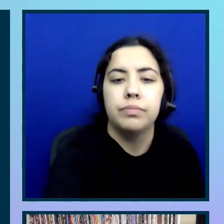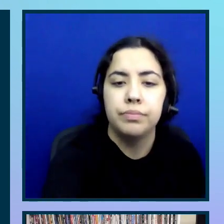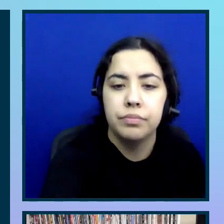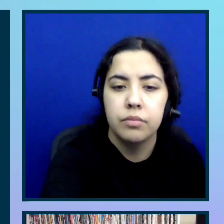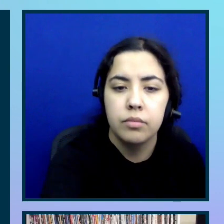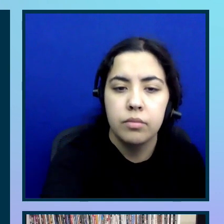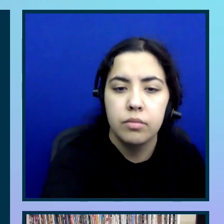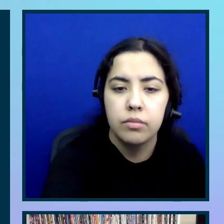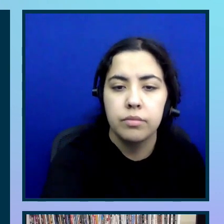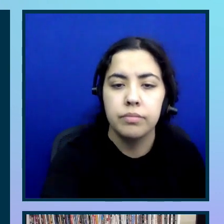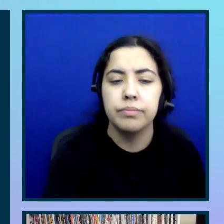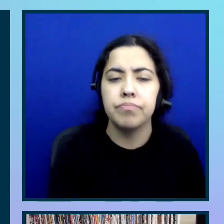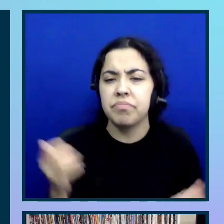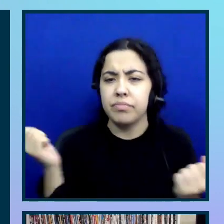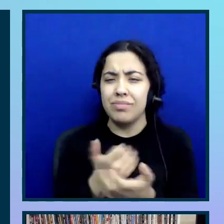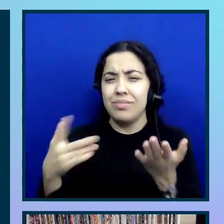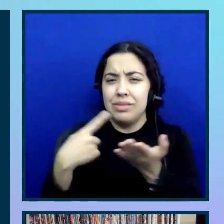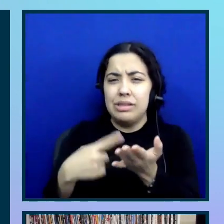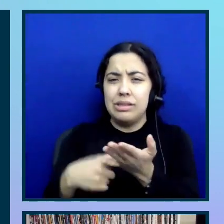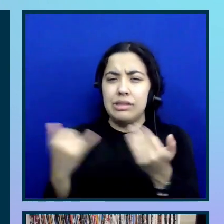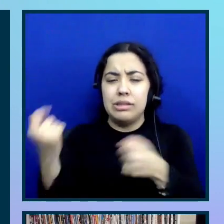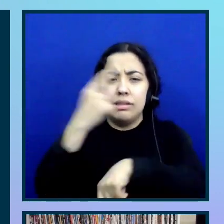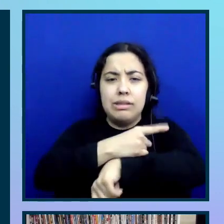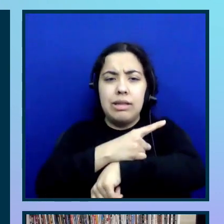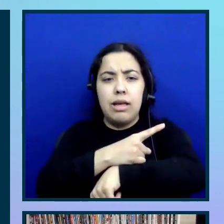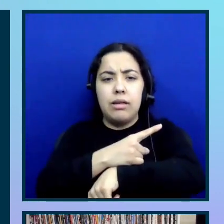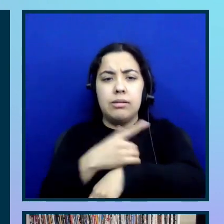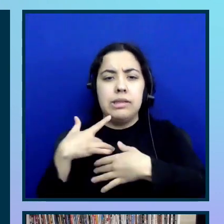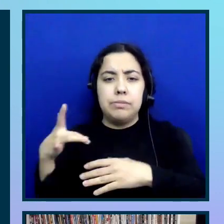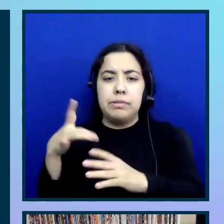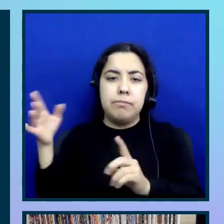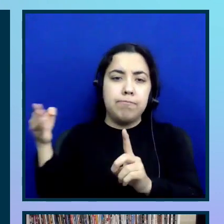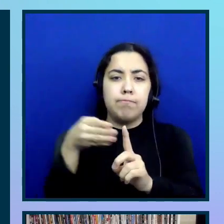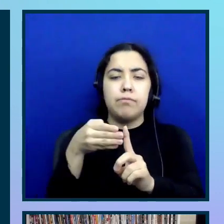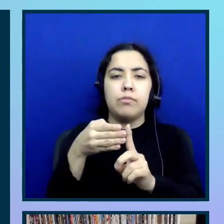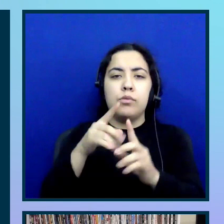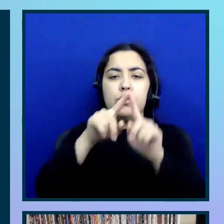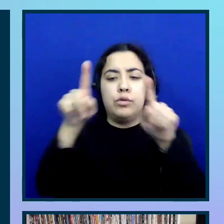So everything we've discussed today has mostly catered to the screen reader user experience.